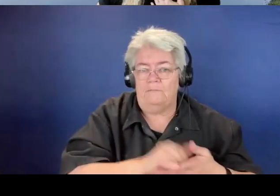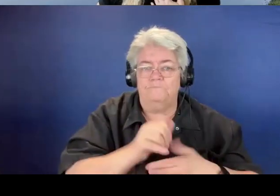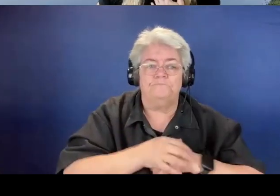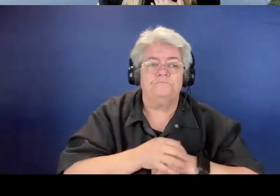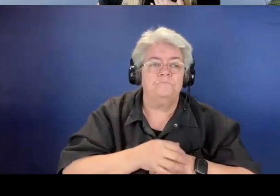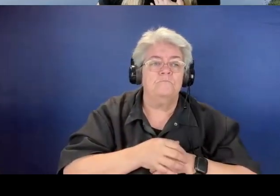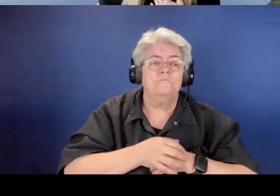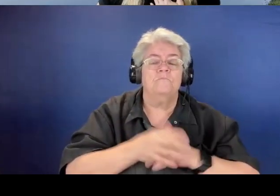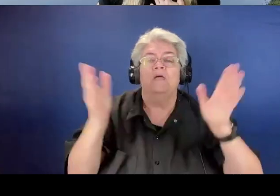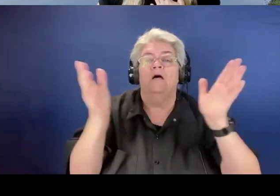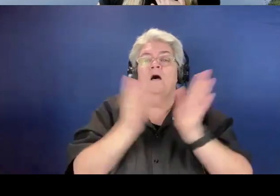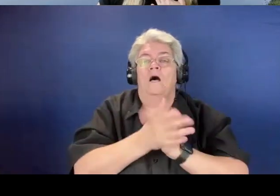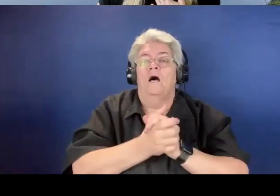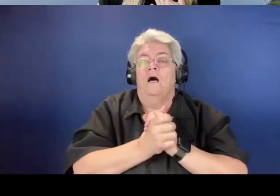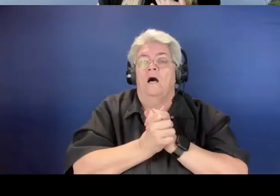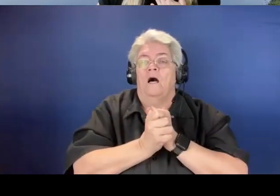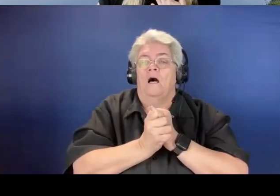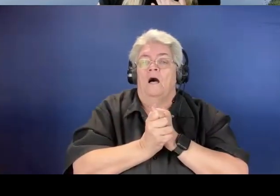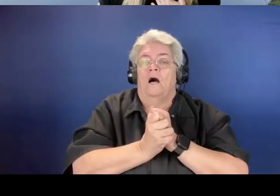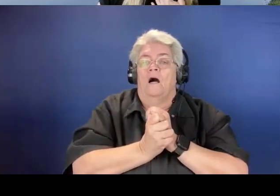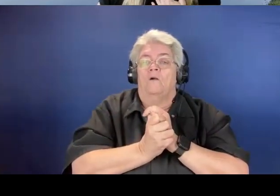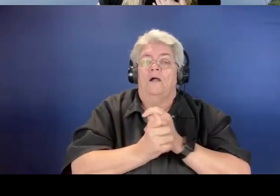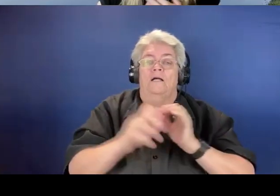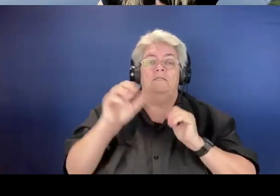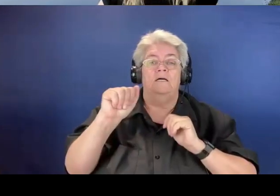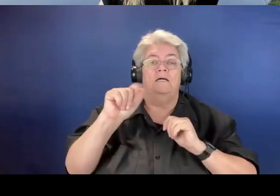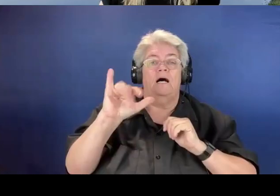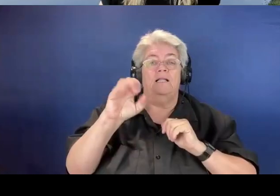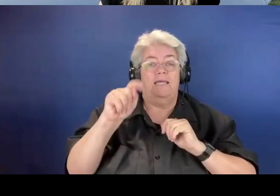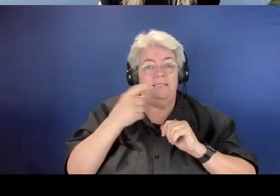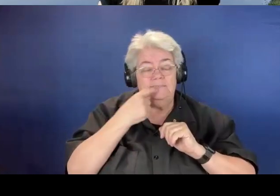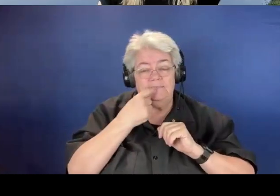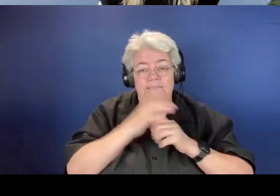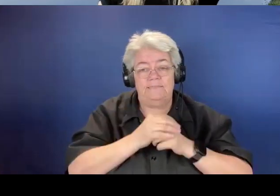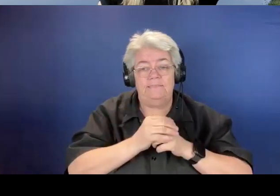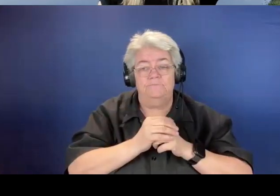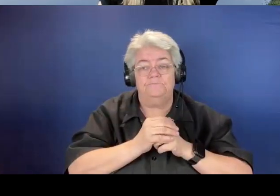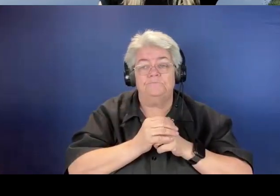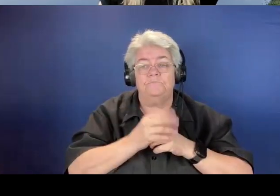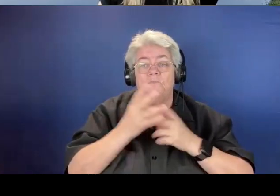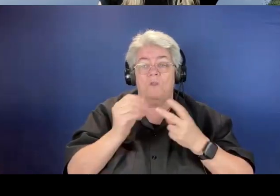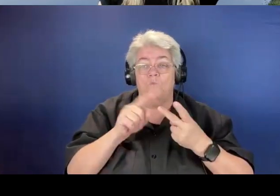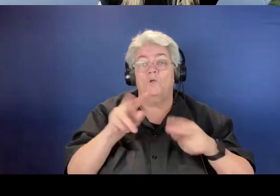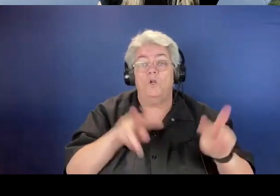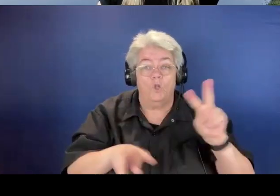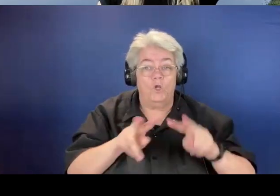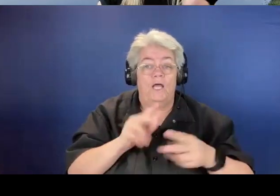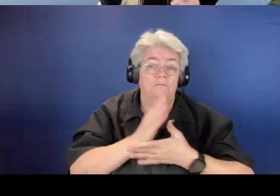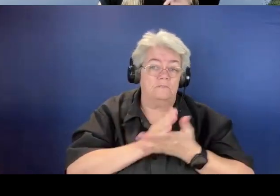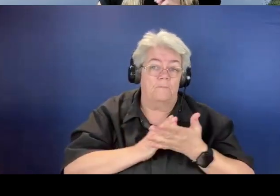All right. So, we're going to look at some assessment information here.